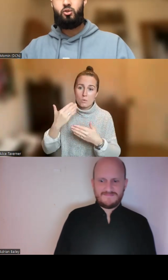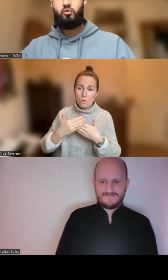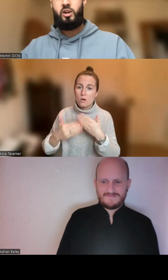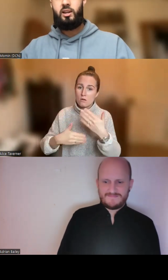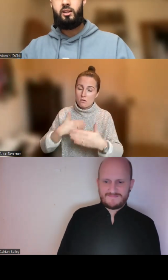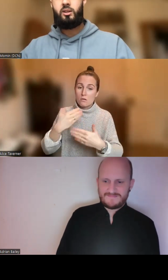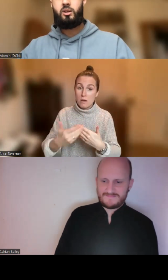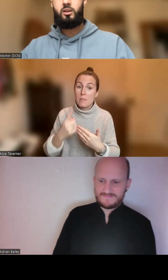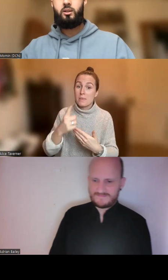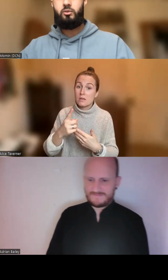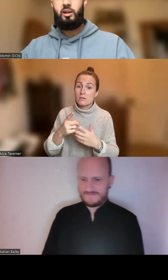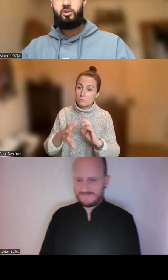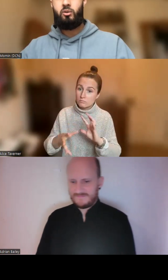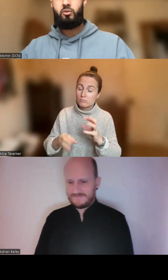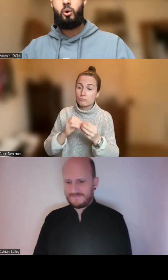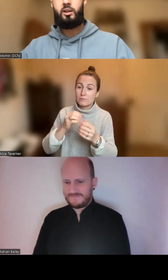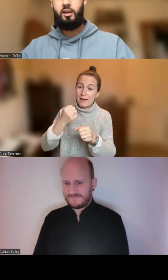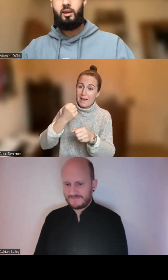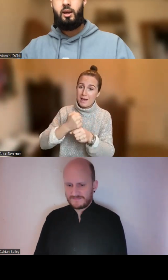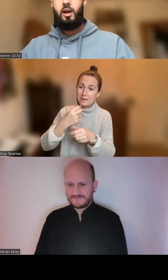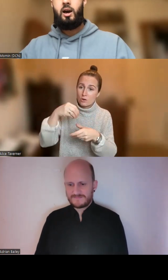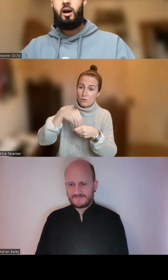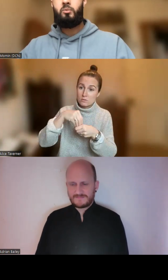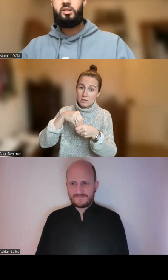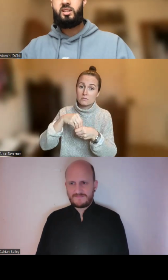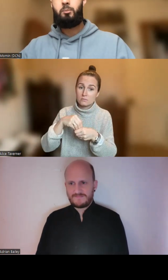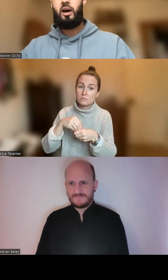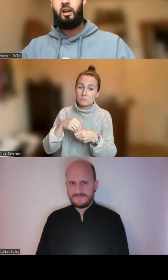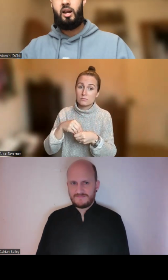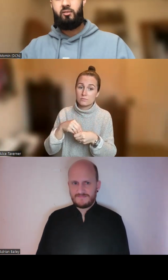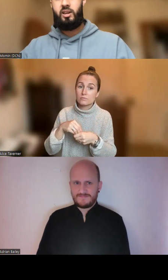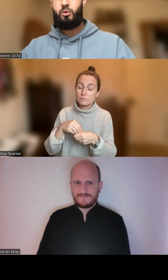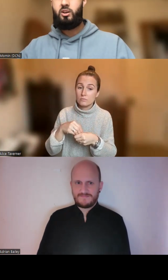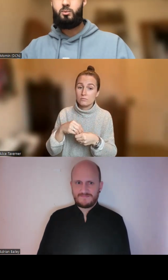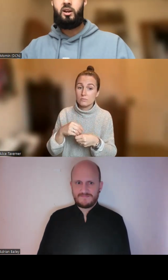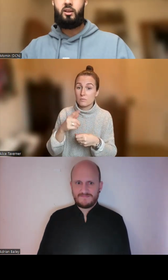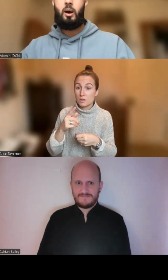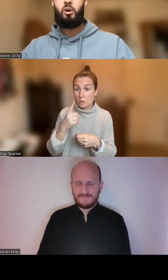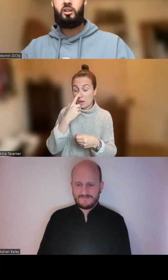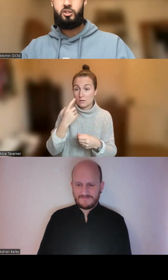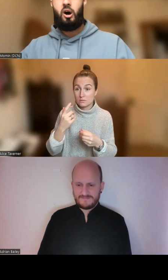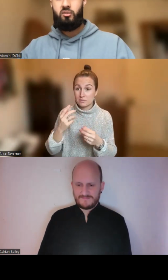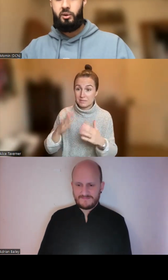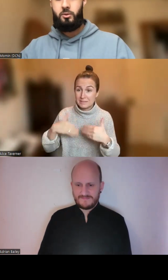and you can really quickly skip that learning phase without spending that money to start off with.